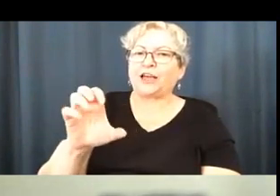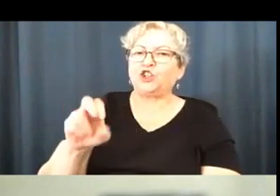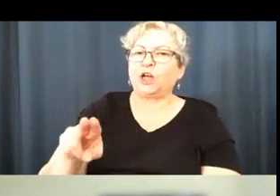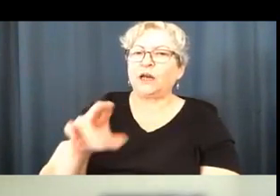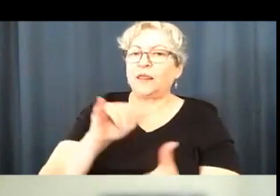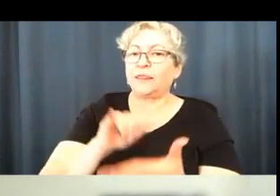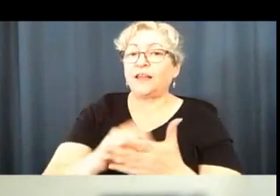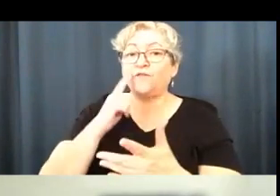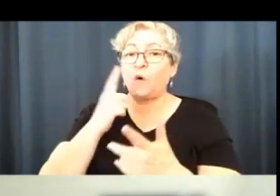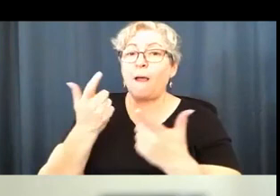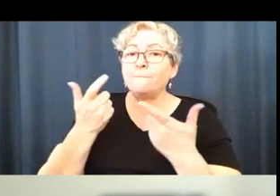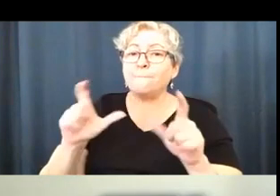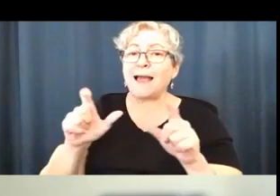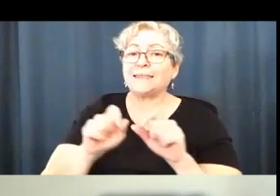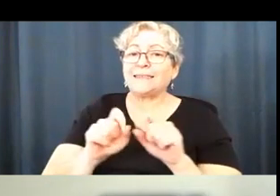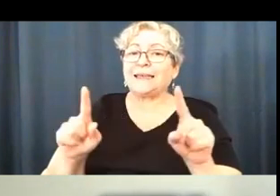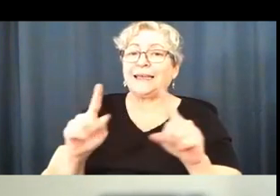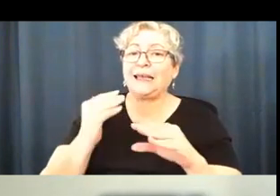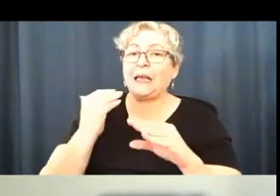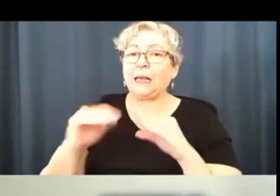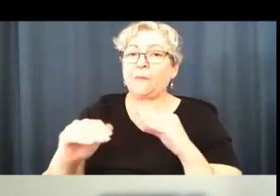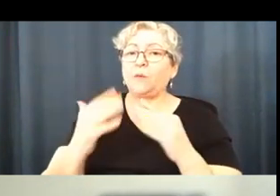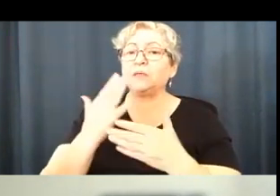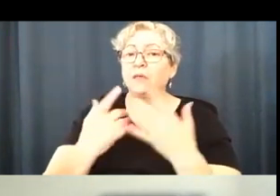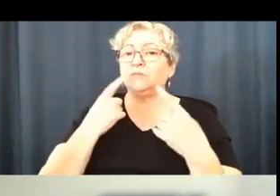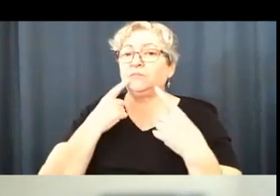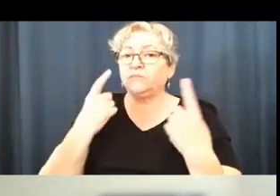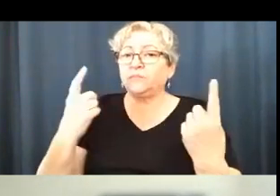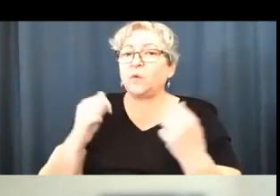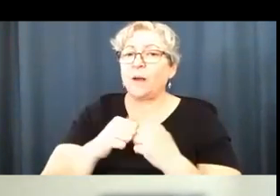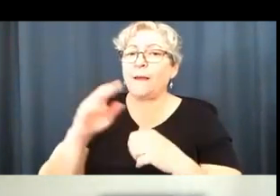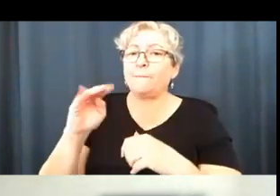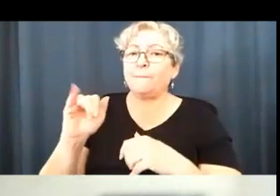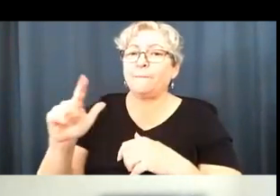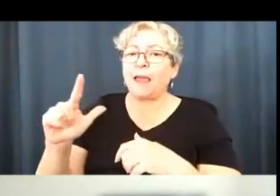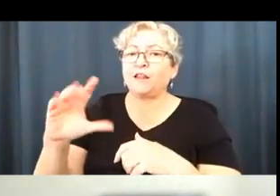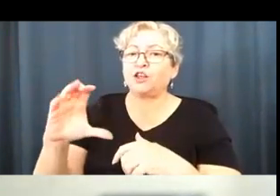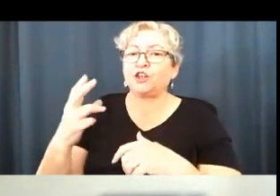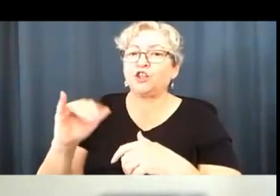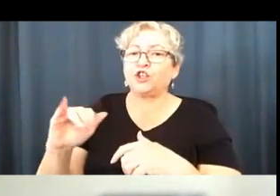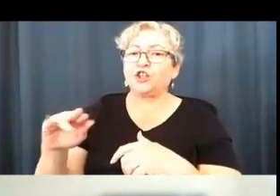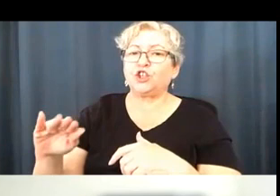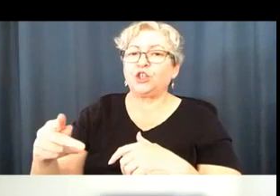Mass emails, and we had some success with Mailchimp that's what I was trying to come up with as well